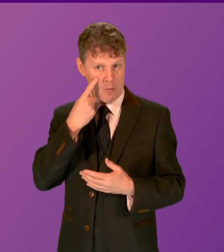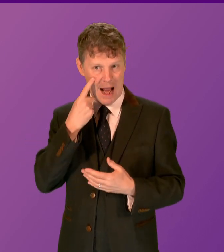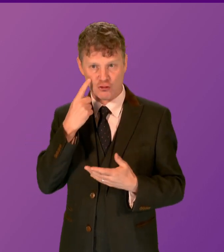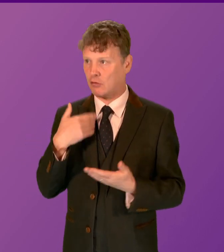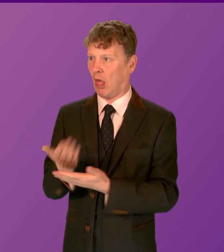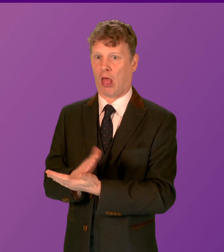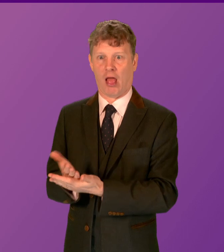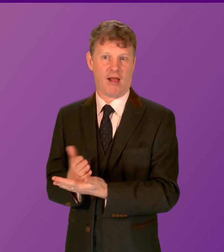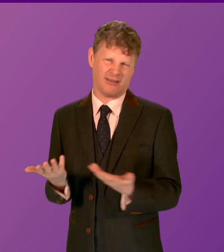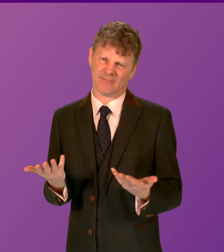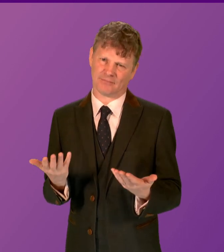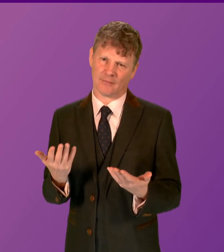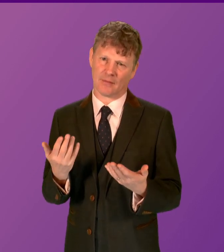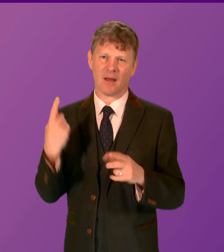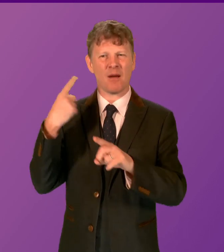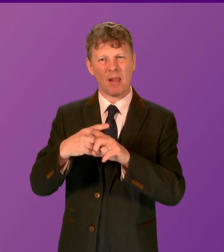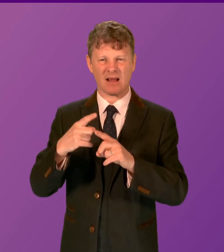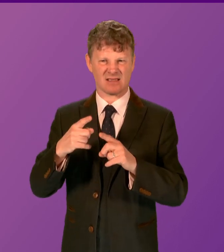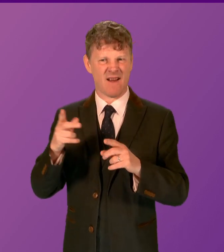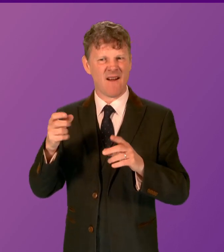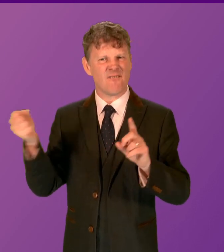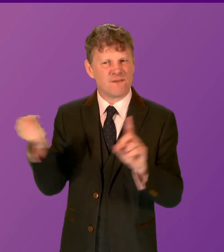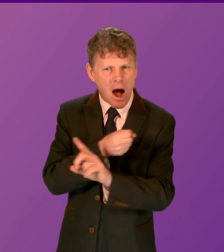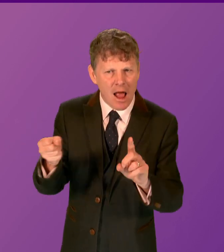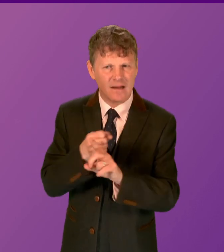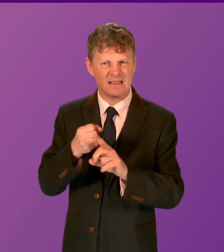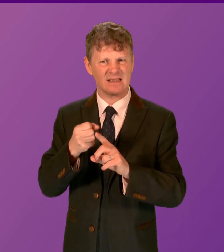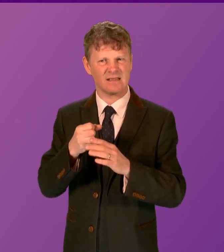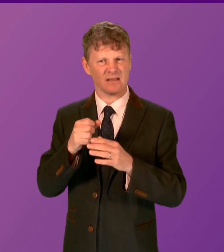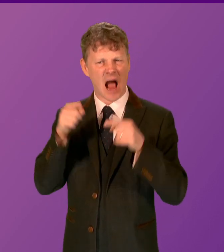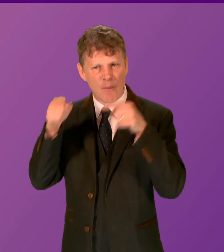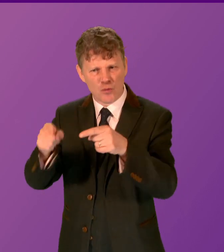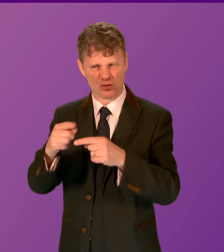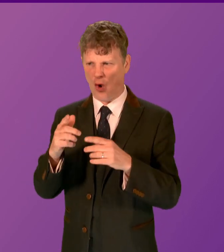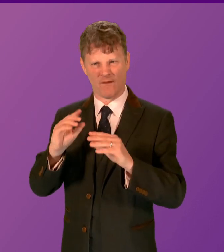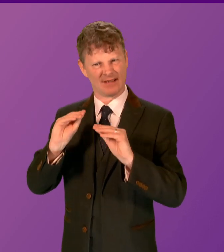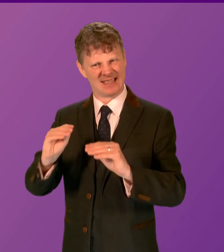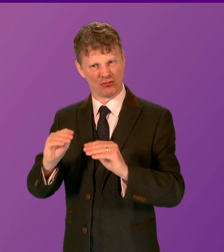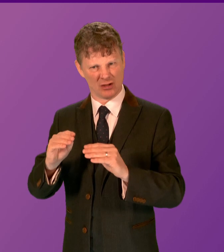On top of that is the rising violence and abuse towards teachers, which concerns all of us.